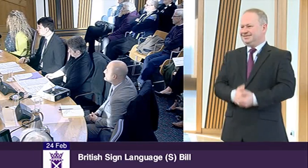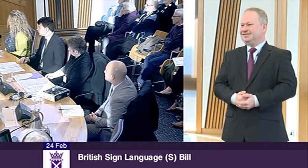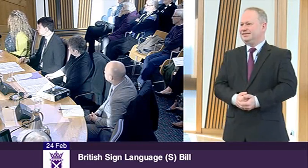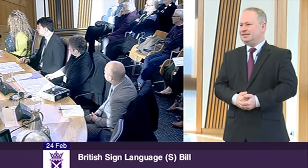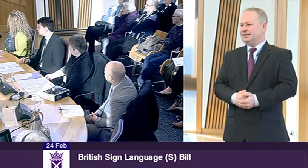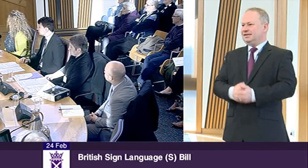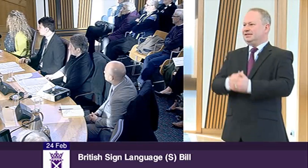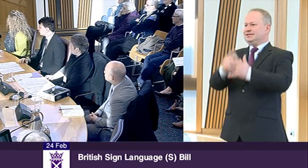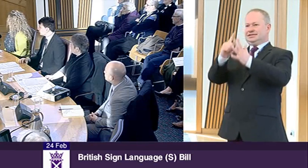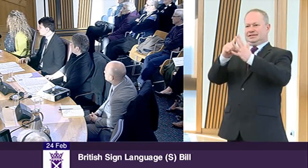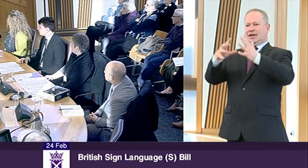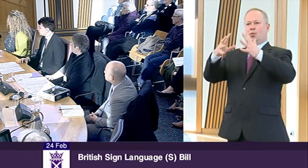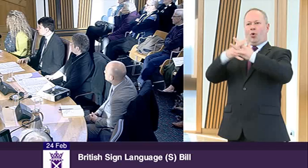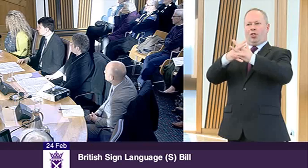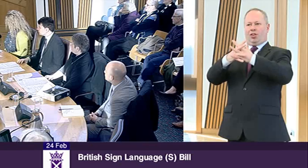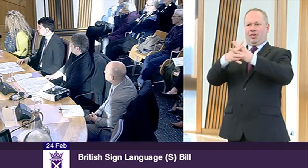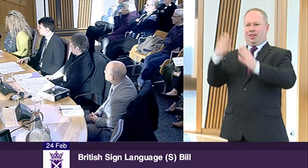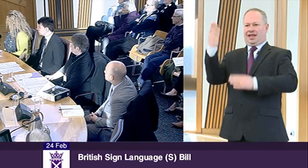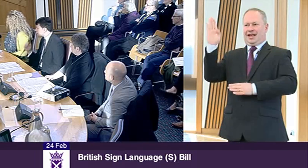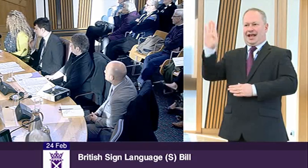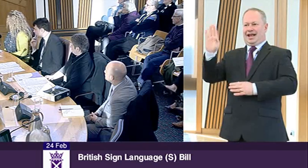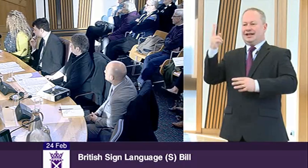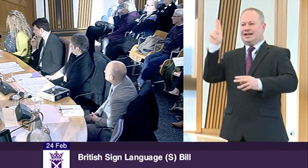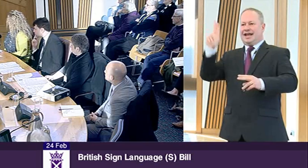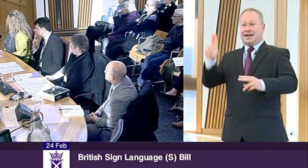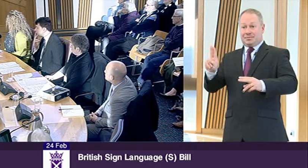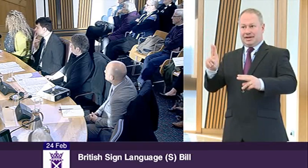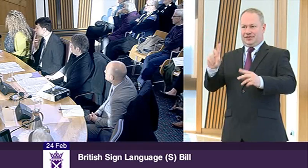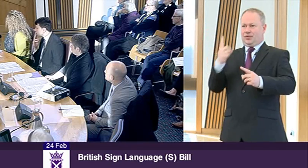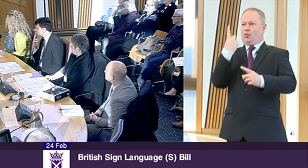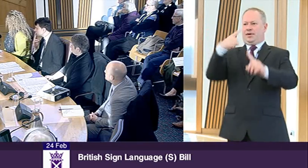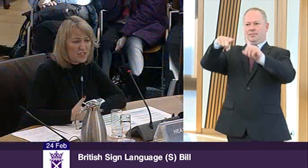Heather Gray: I wanted to mention Dingwall academy and the one-plus-two initiative there,